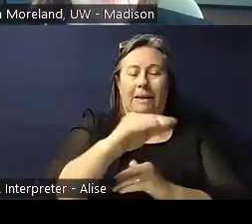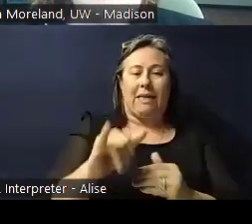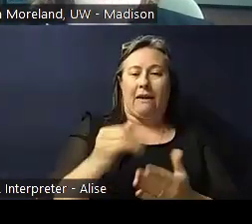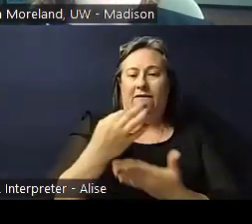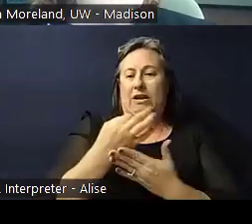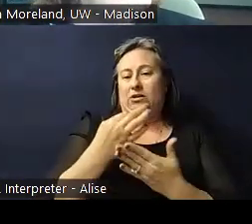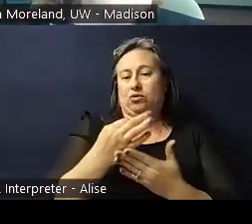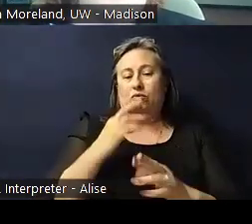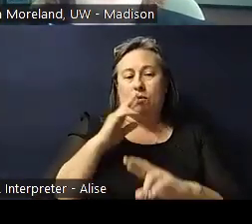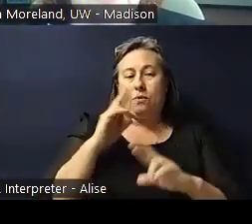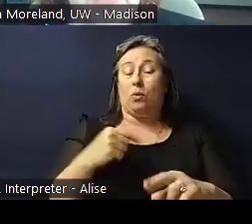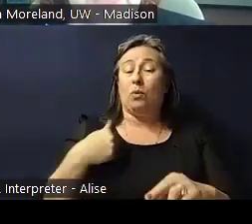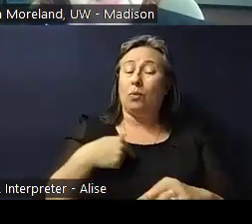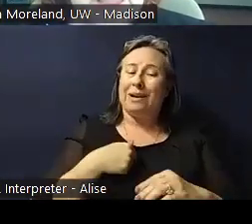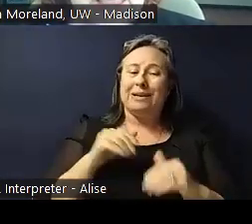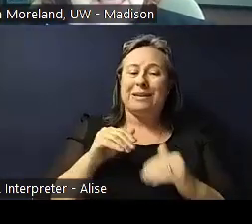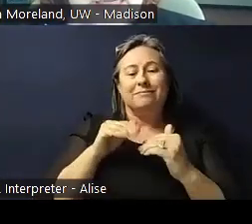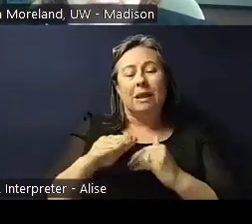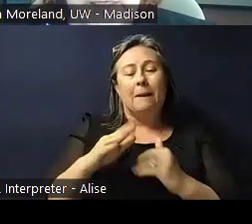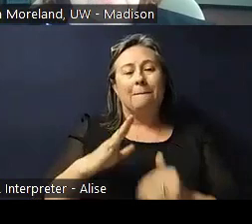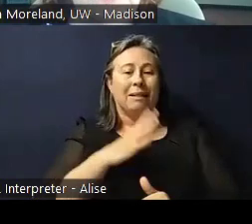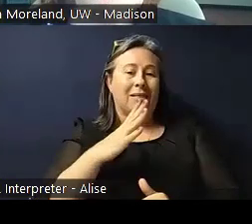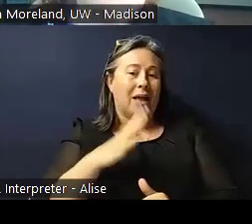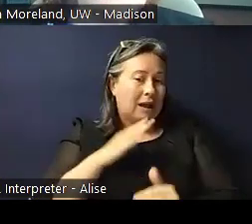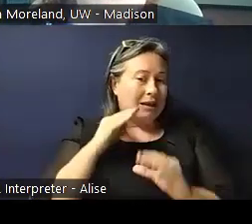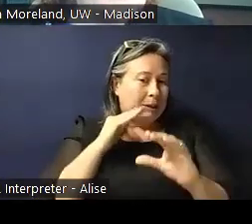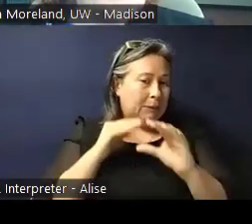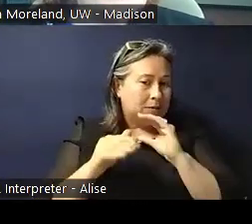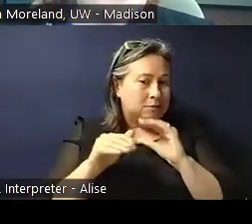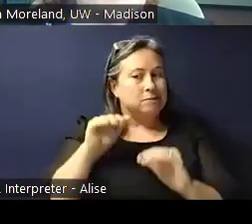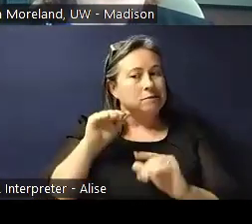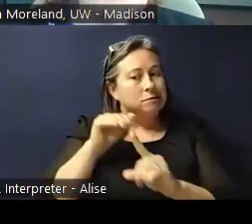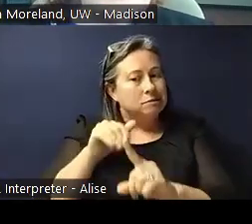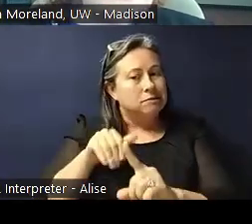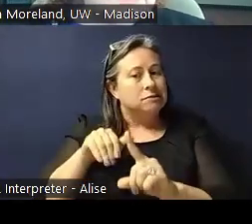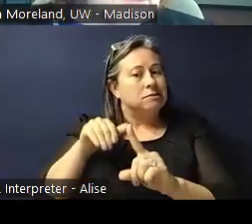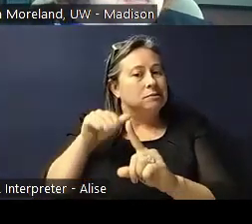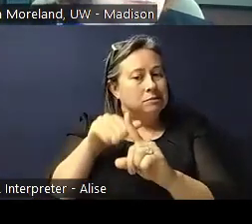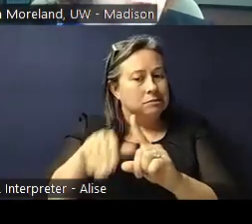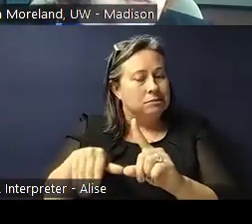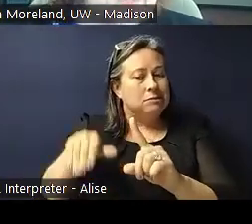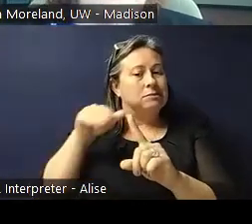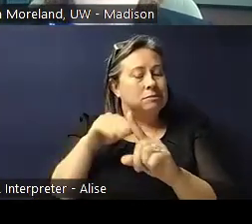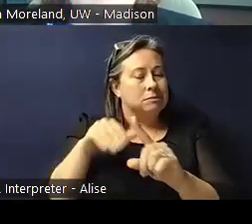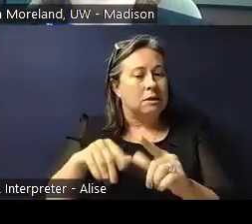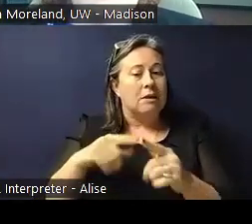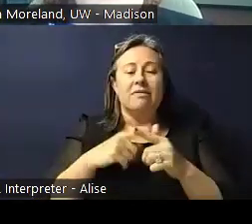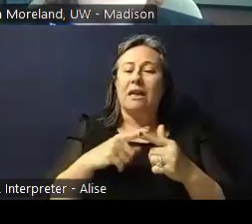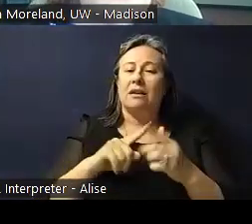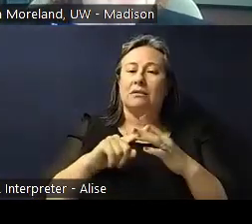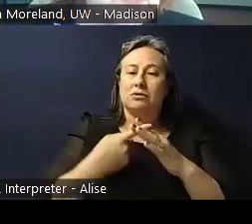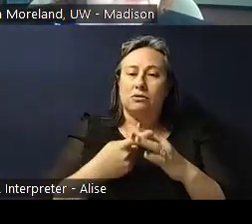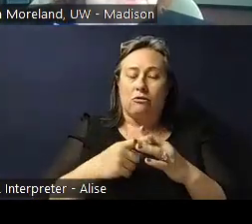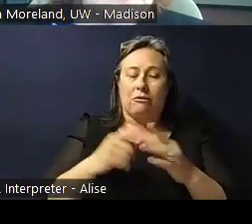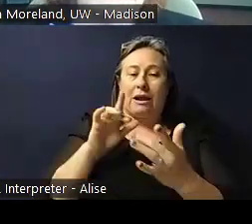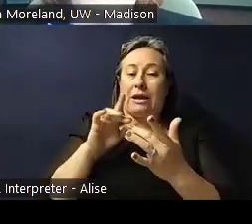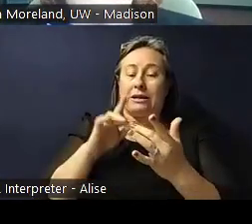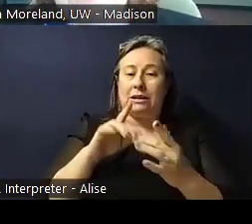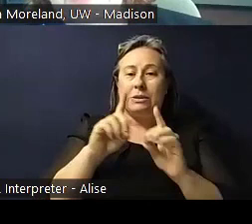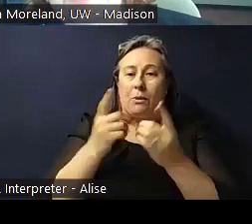We send them very polite e-mails. We repeat those e-mails. Then we start contacting a department chair and a dean.